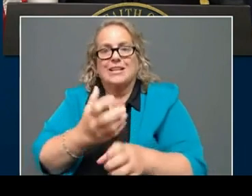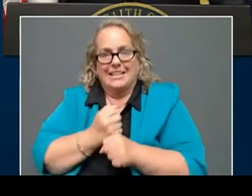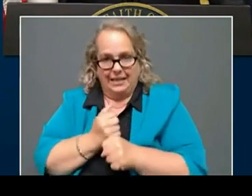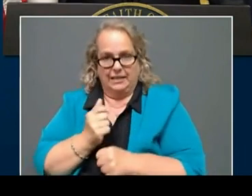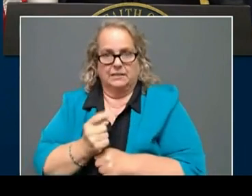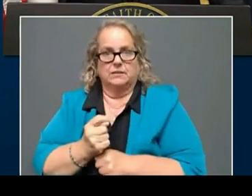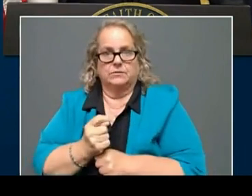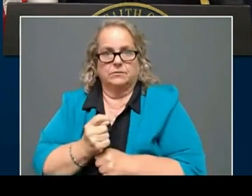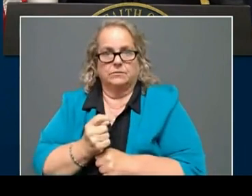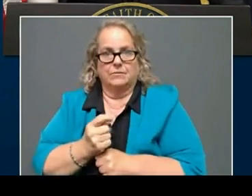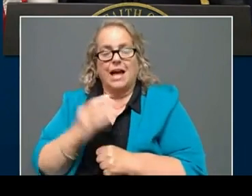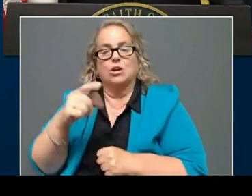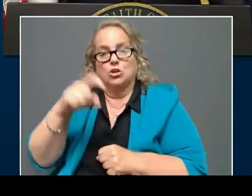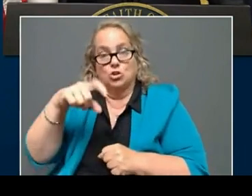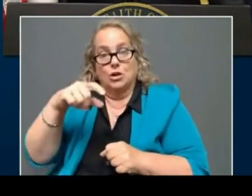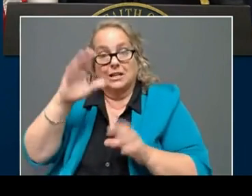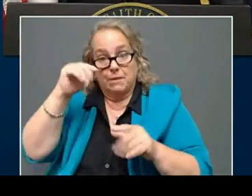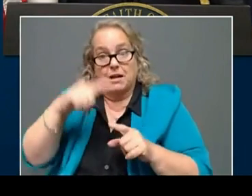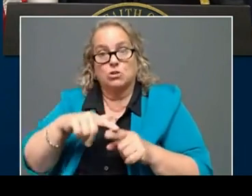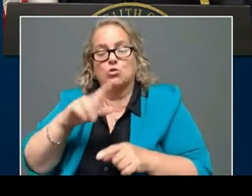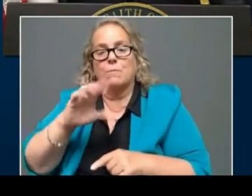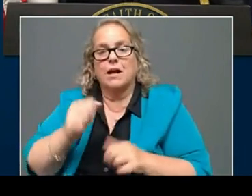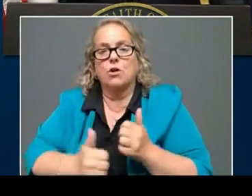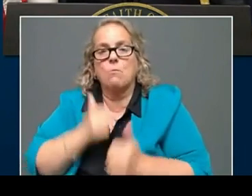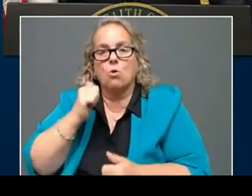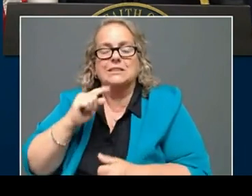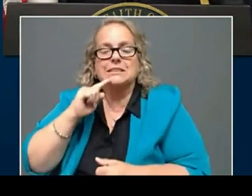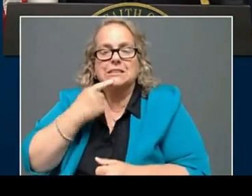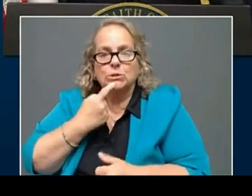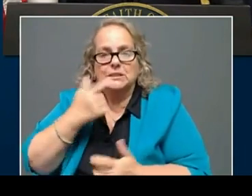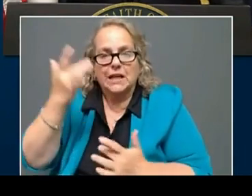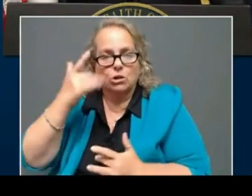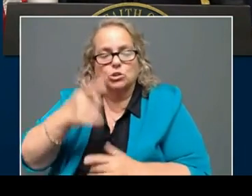should expect it to be the most serious illness that you will ever have in your life.